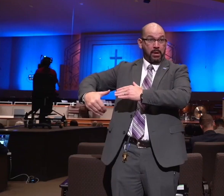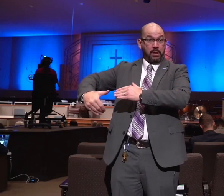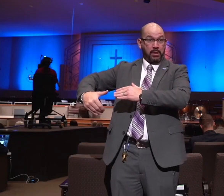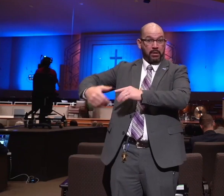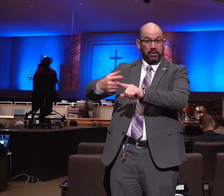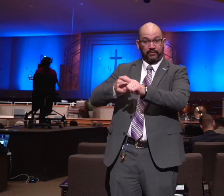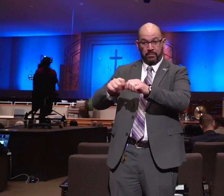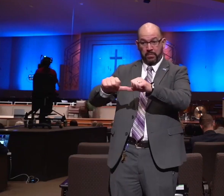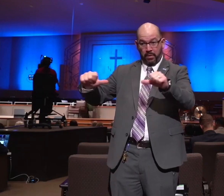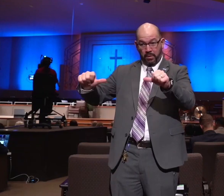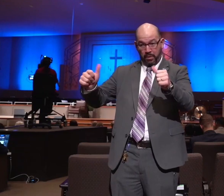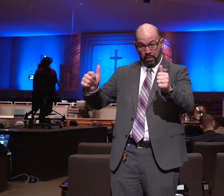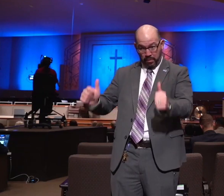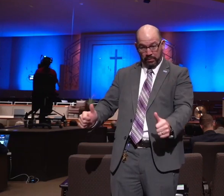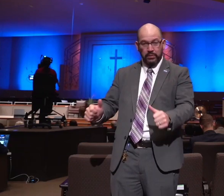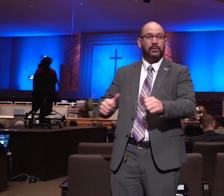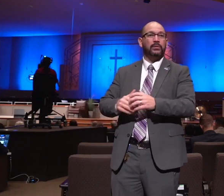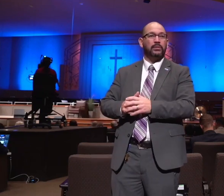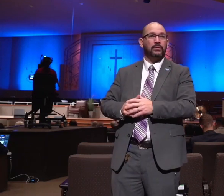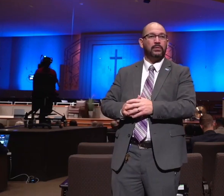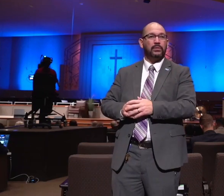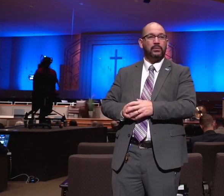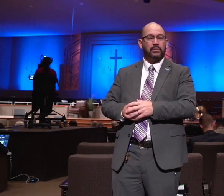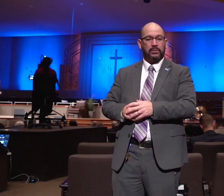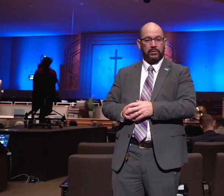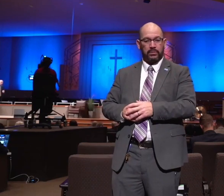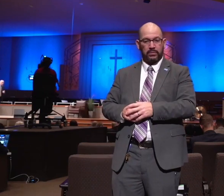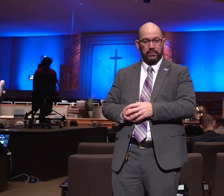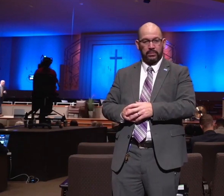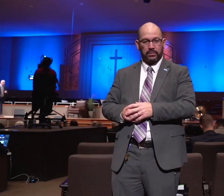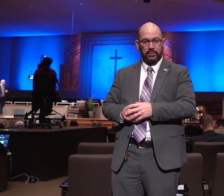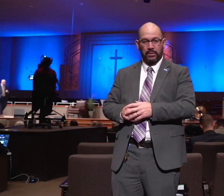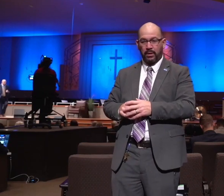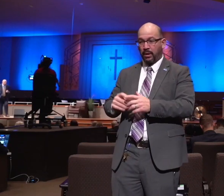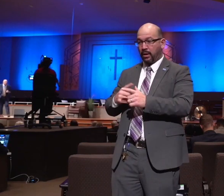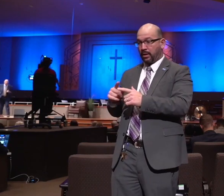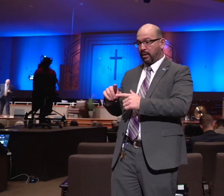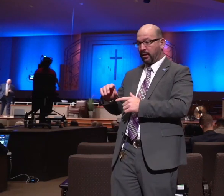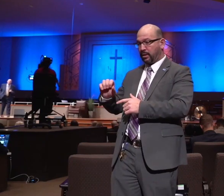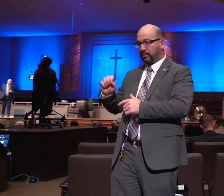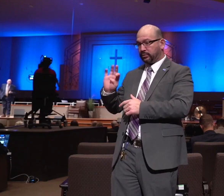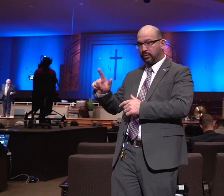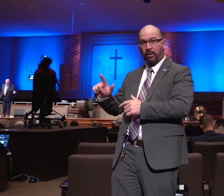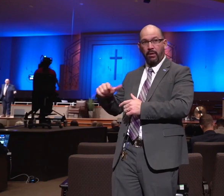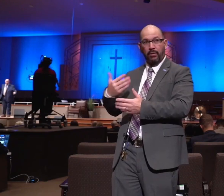David goes on his journey but when